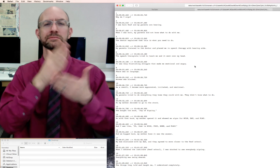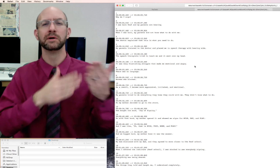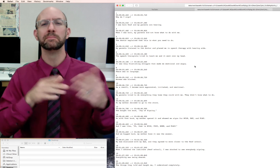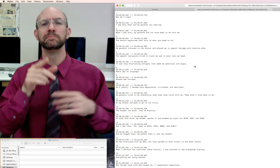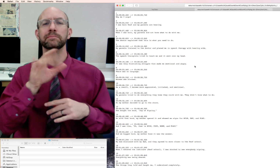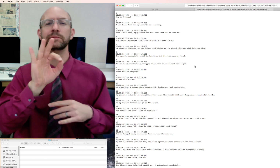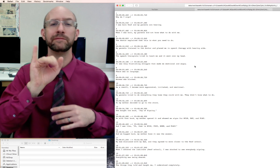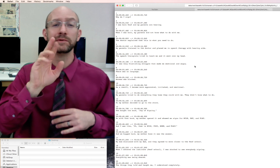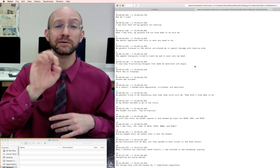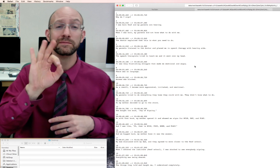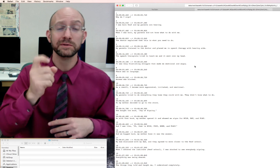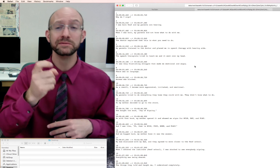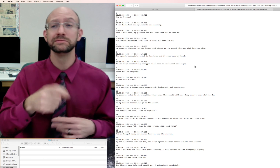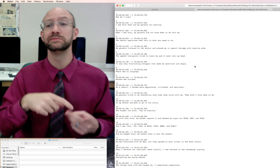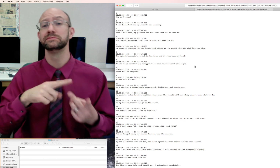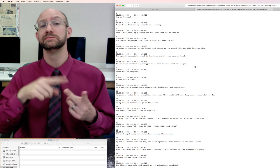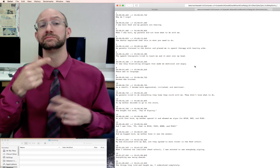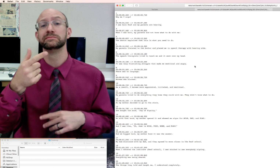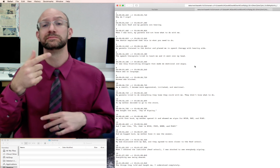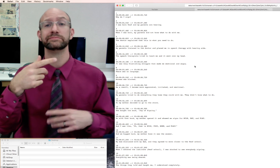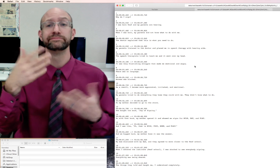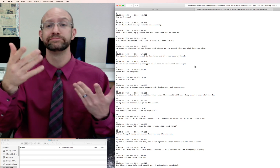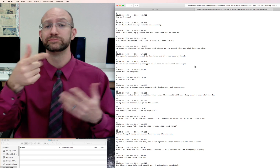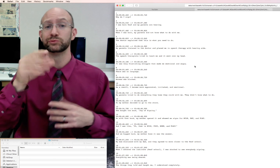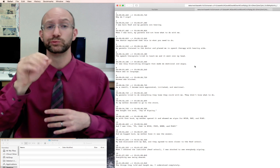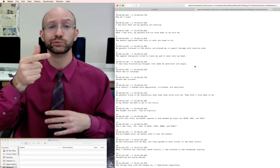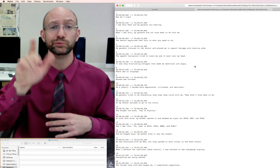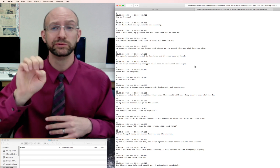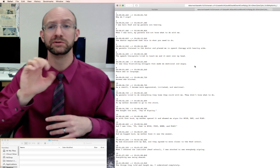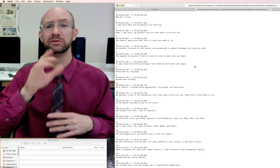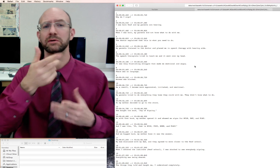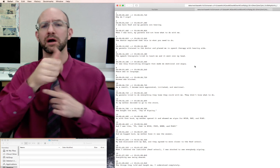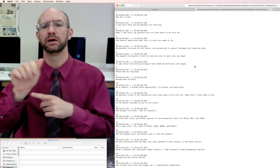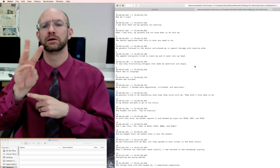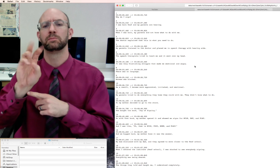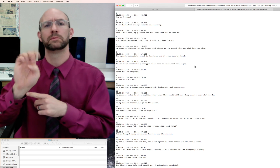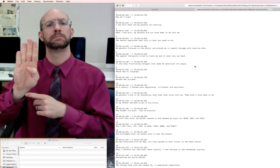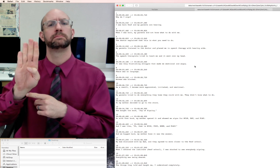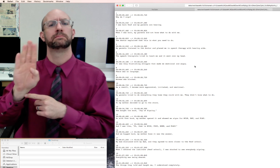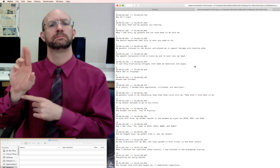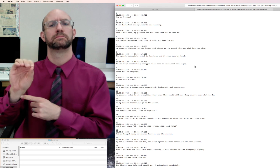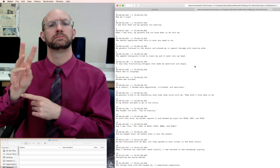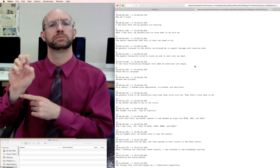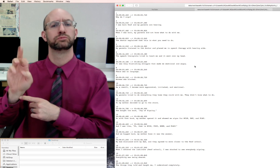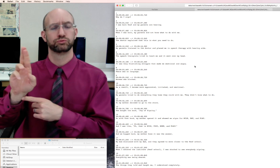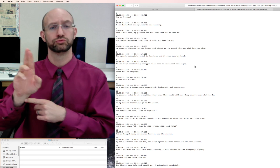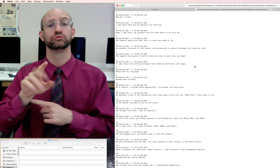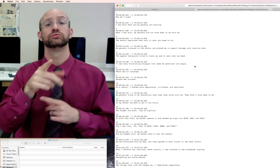Some web browsers like Firefox, Google, or any web browser